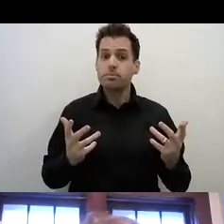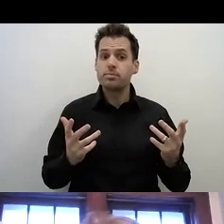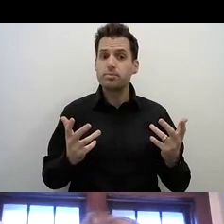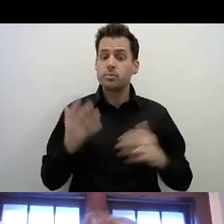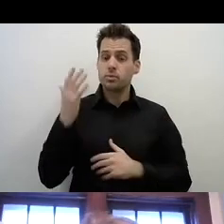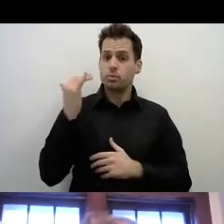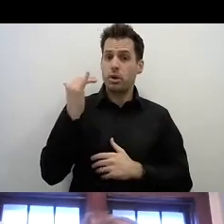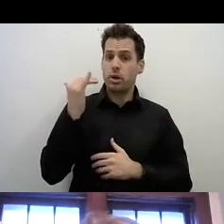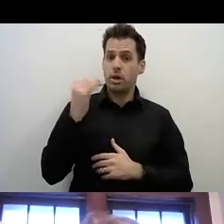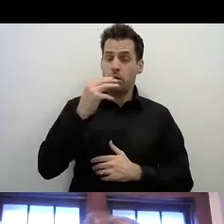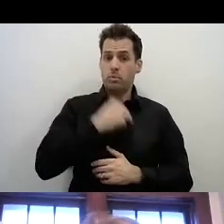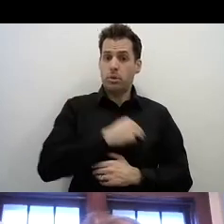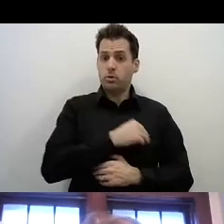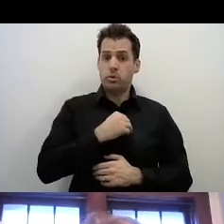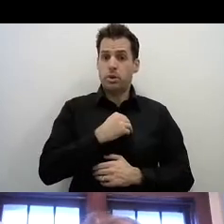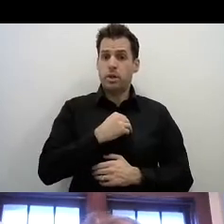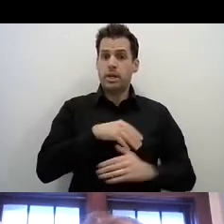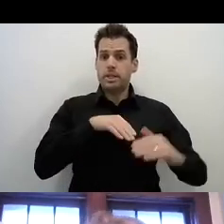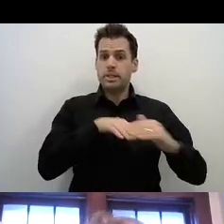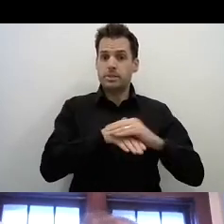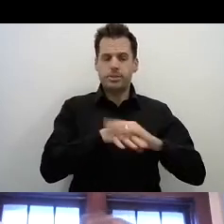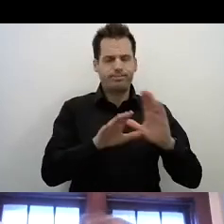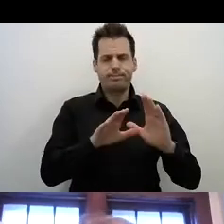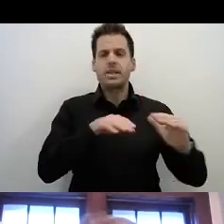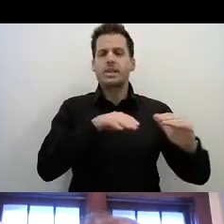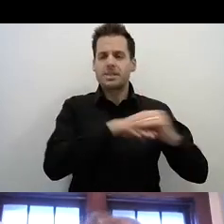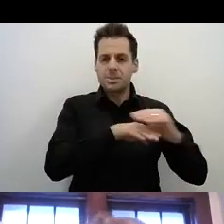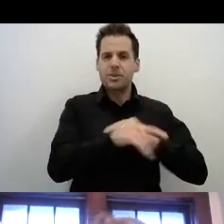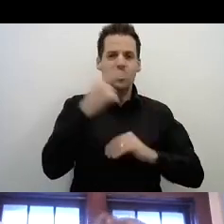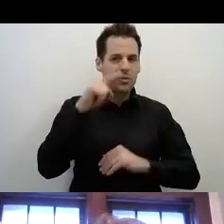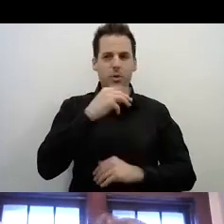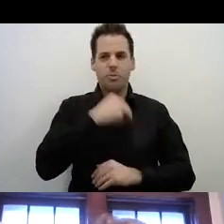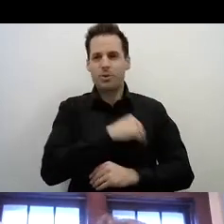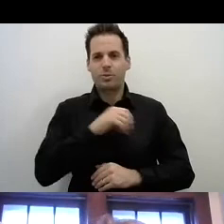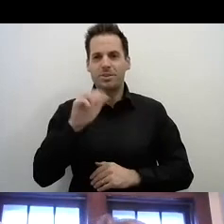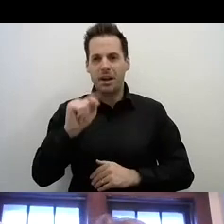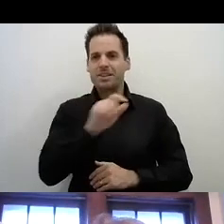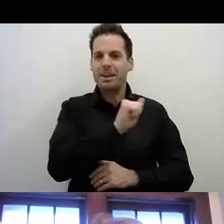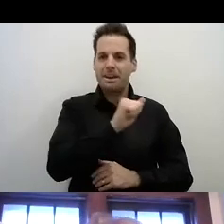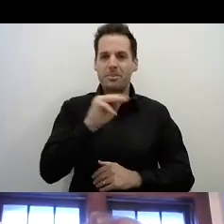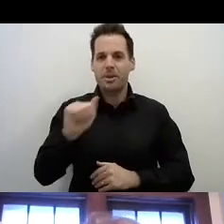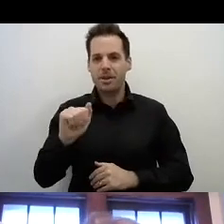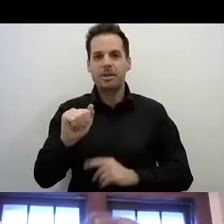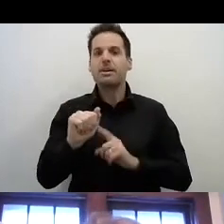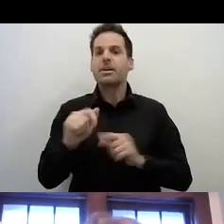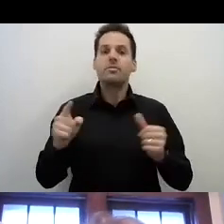accessibility uh the accessibility for mad tomes act started with introducing a standard on